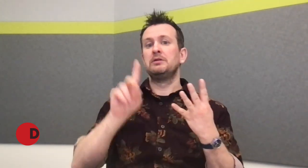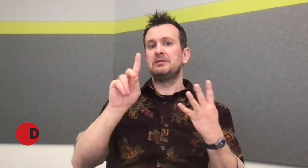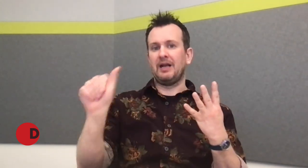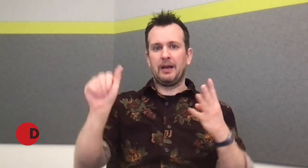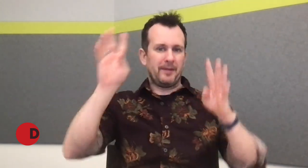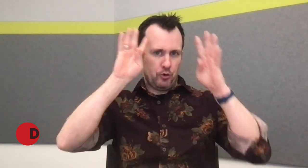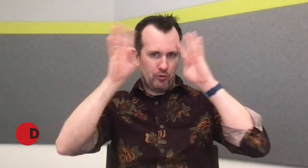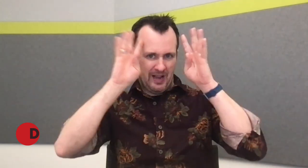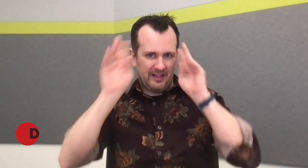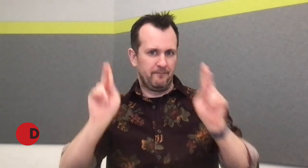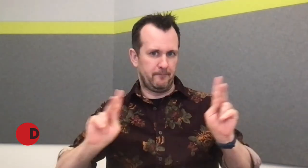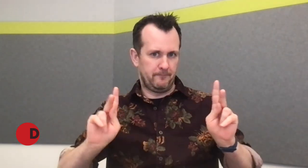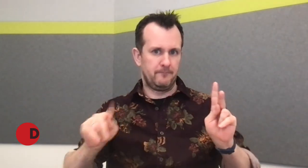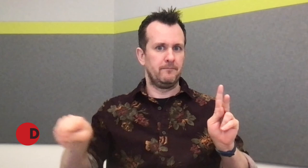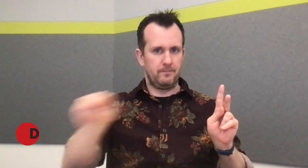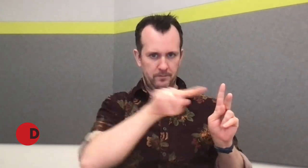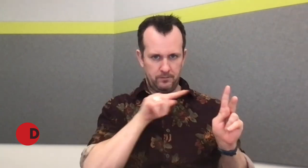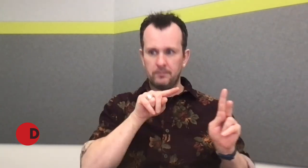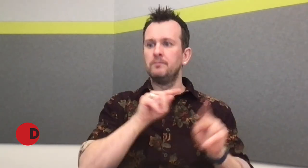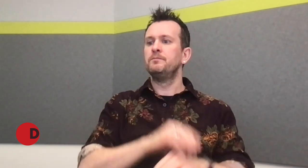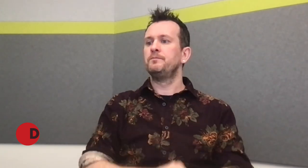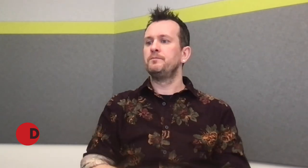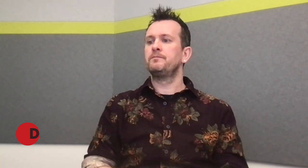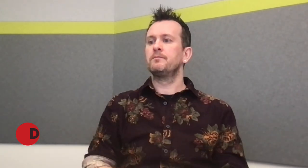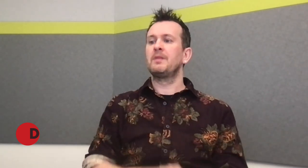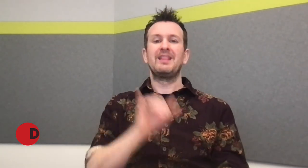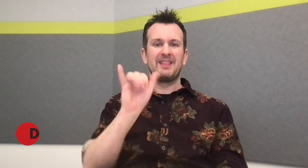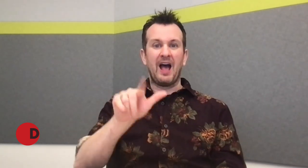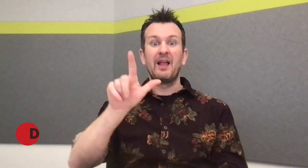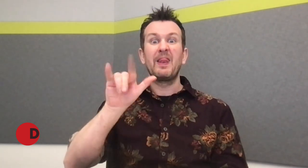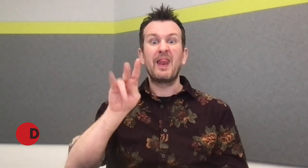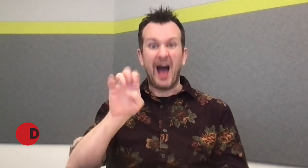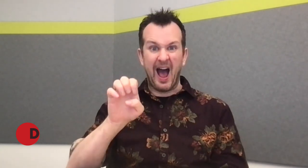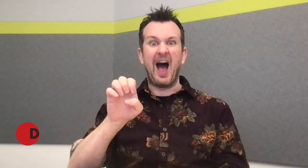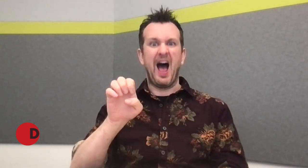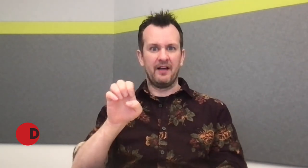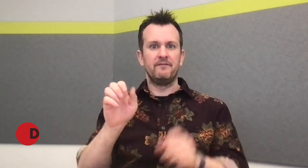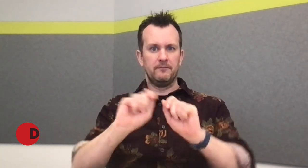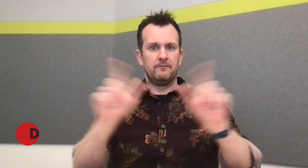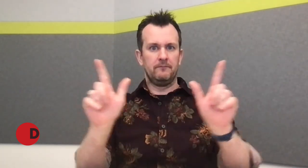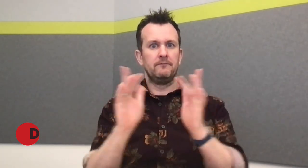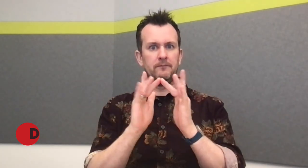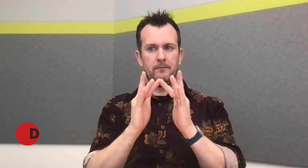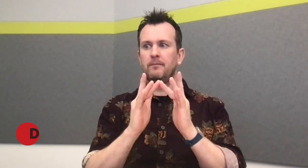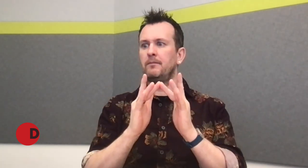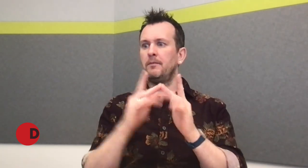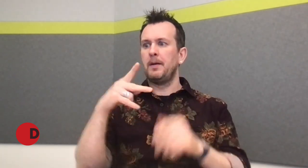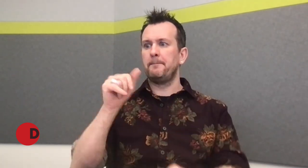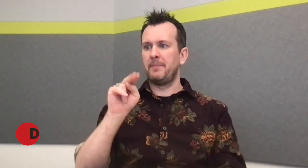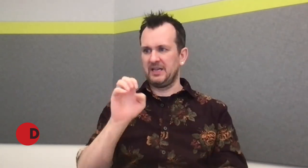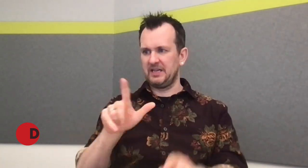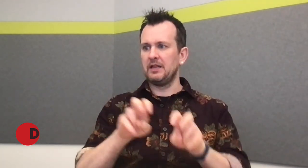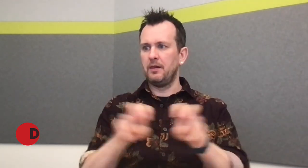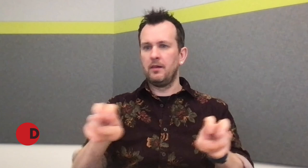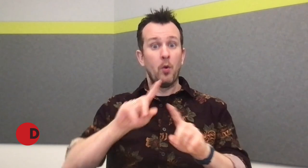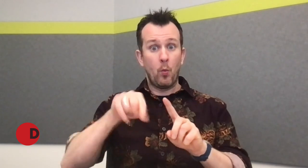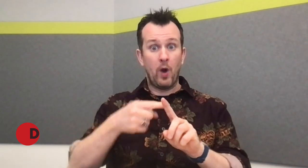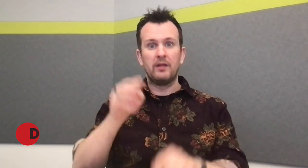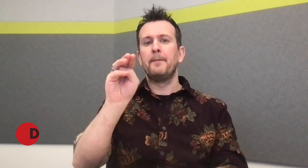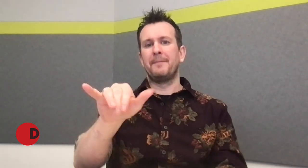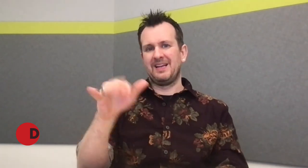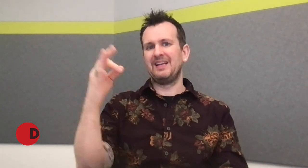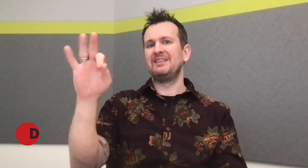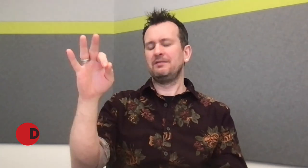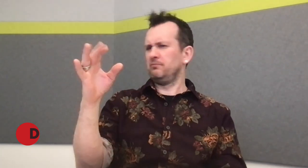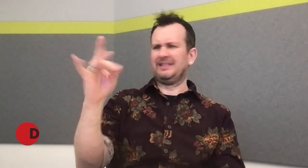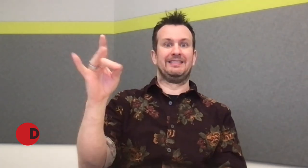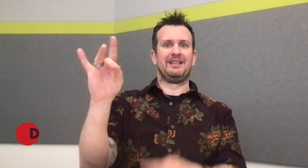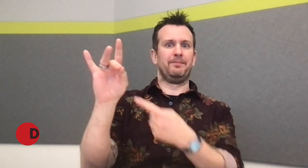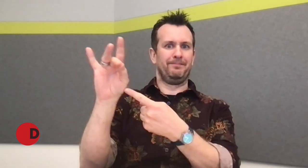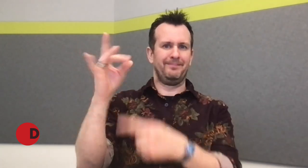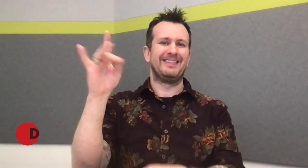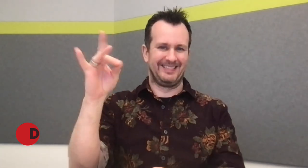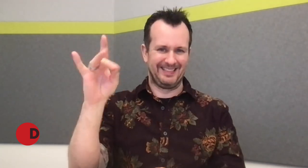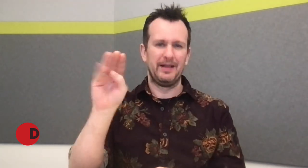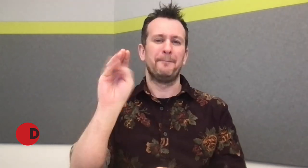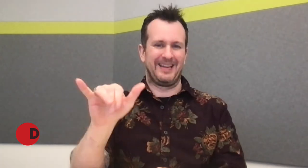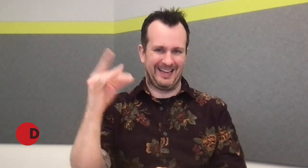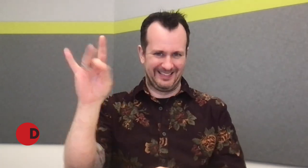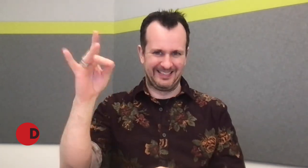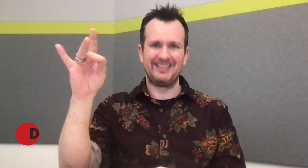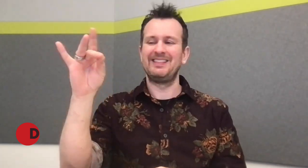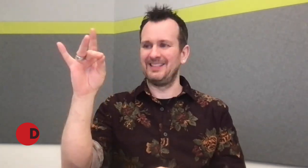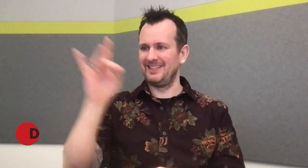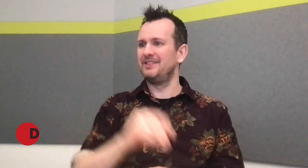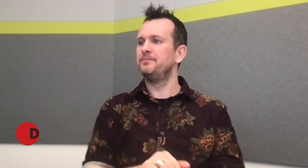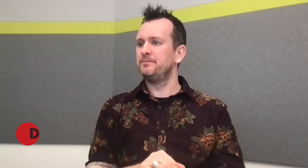Disability creative folks. The live panel will be on May 18.